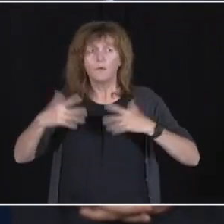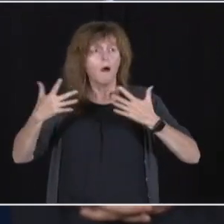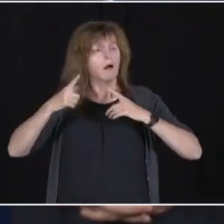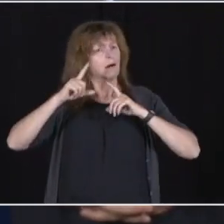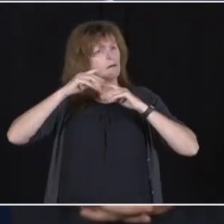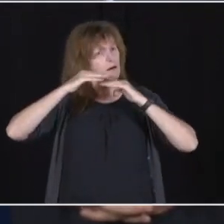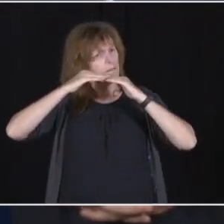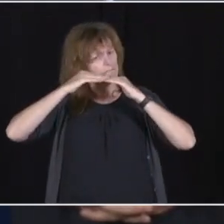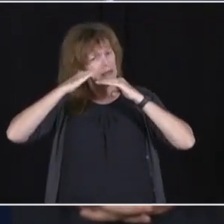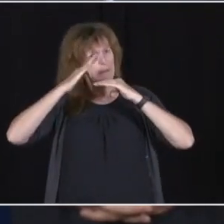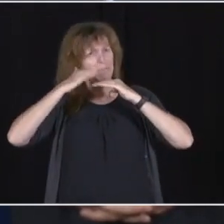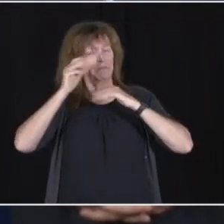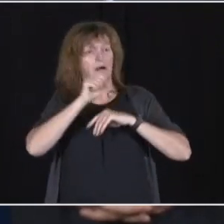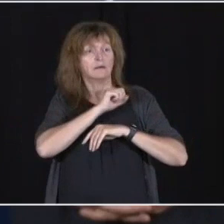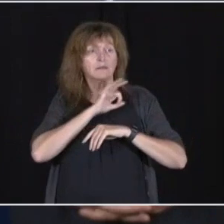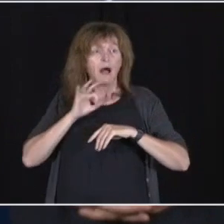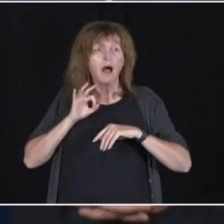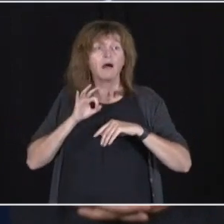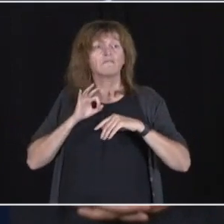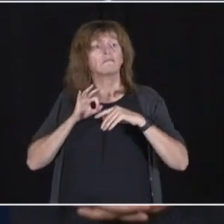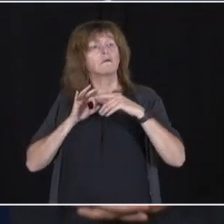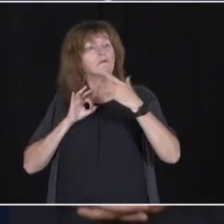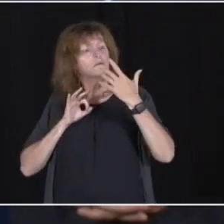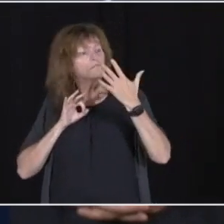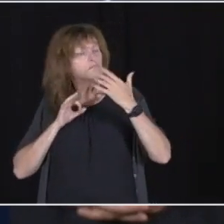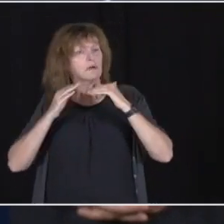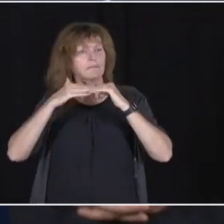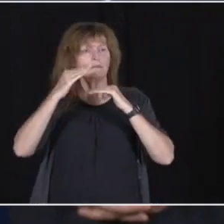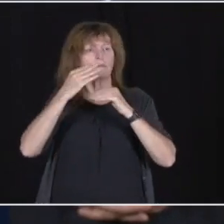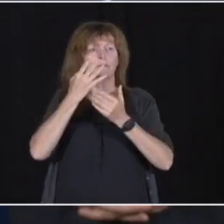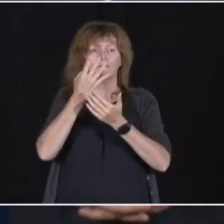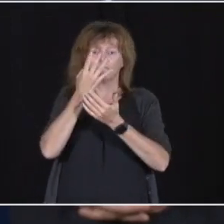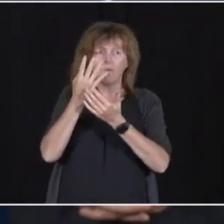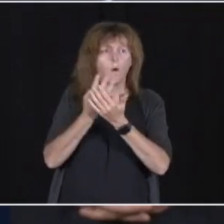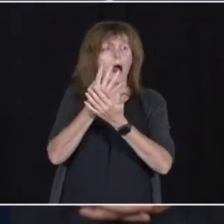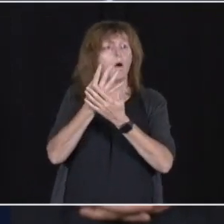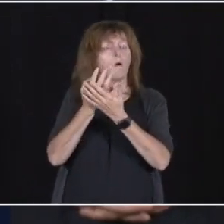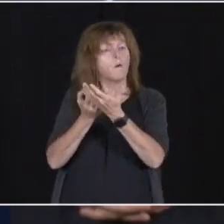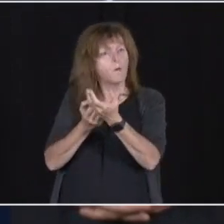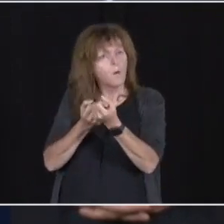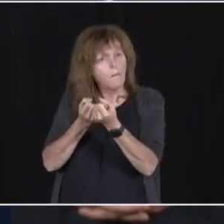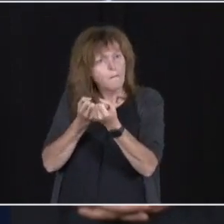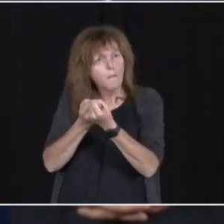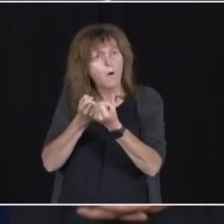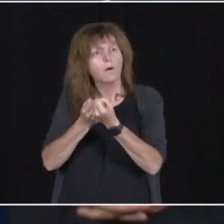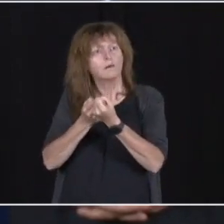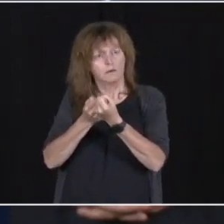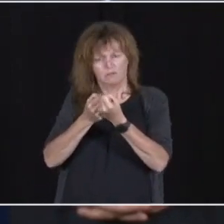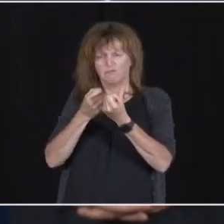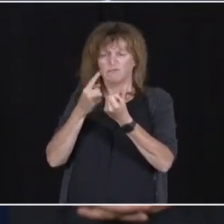staff be on the same shift to offer at least four hours of hands-on care. So what is your government going to do